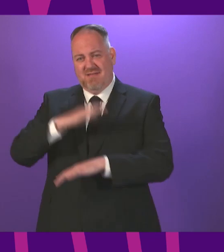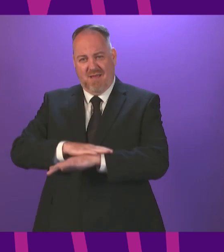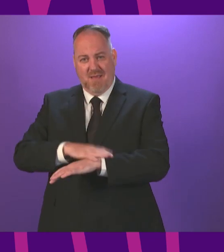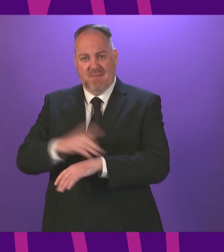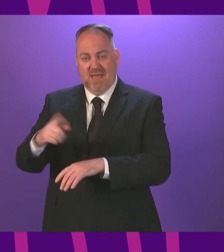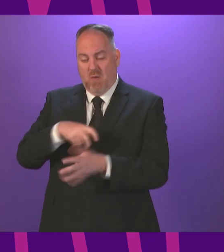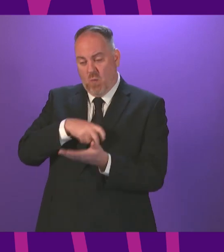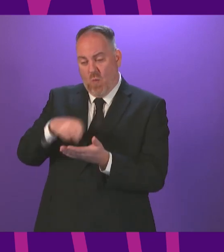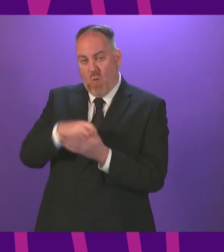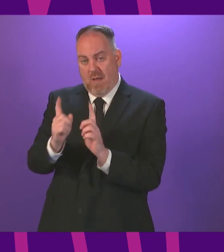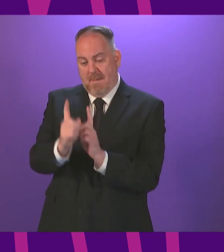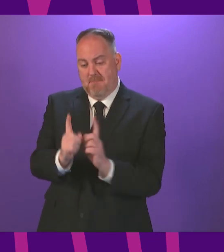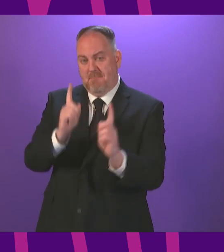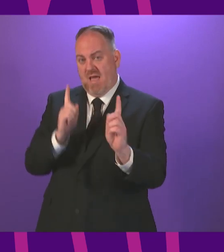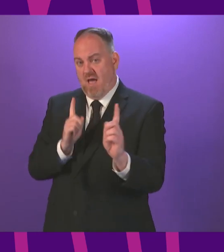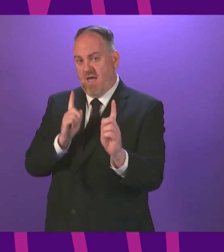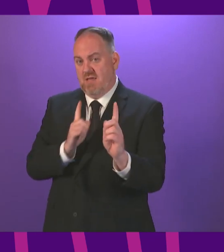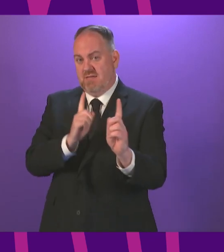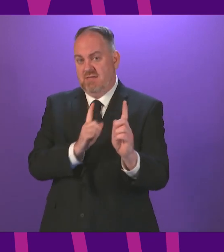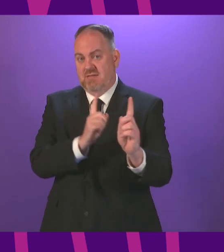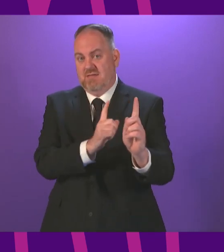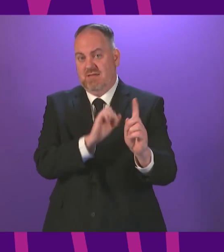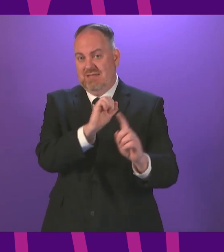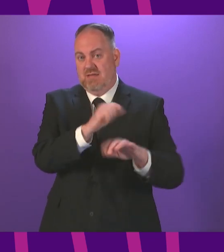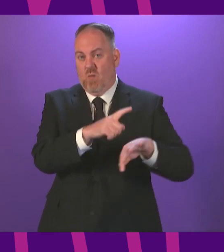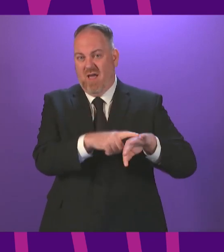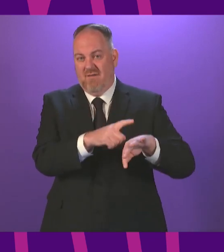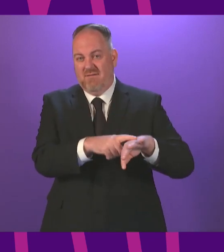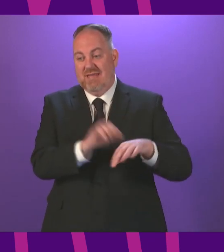or accepted that their children would never take their surname? As Barack Obama wrote,